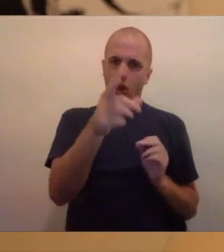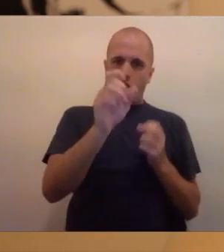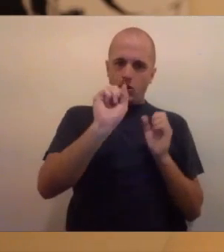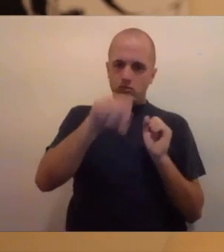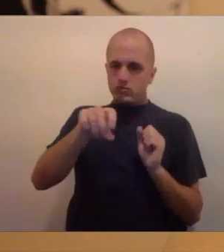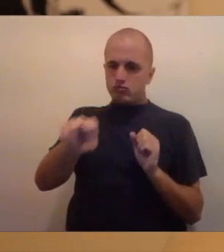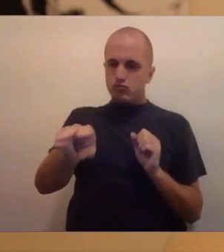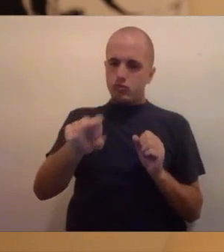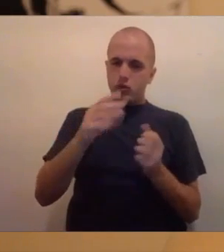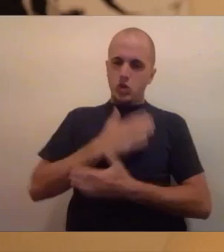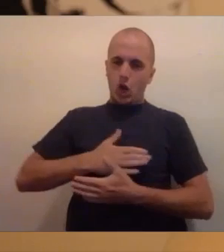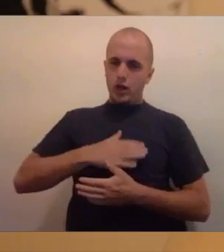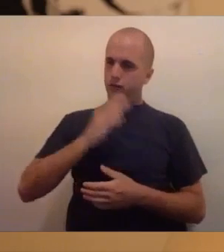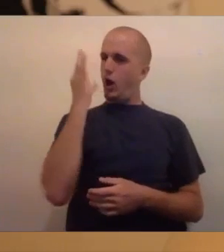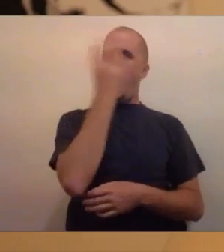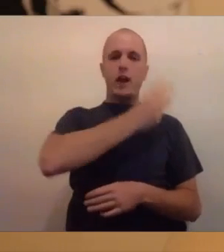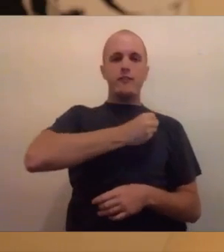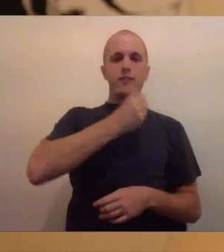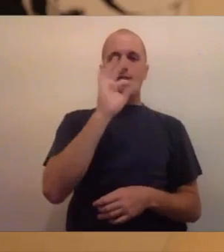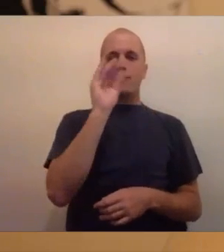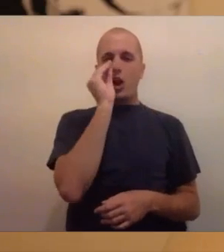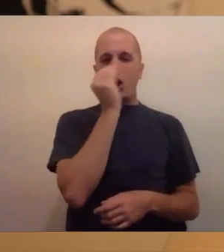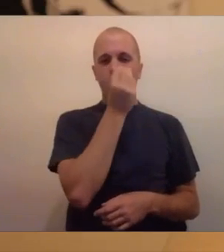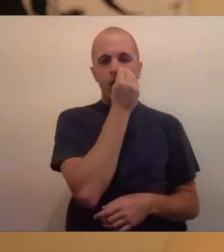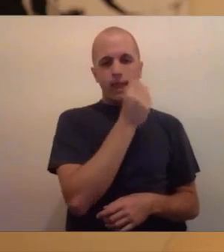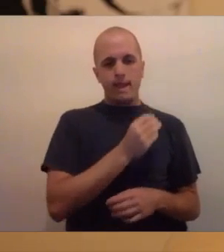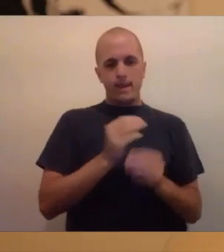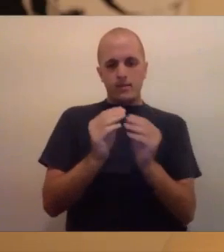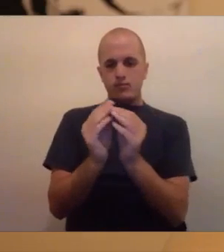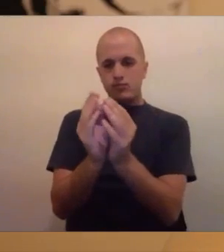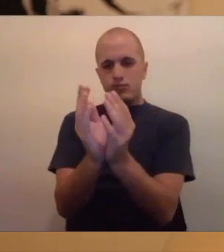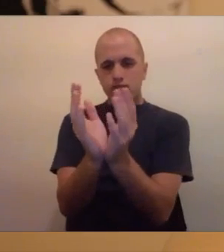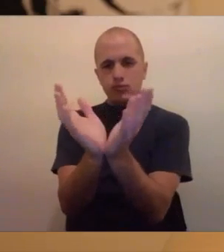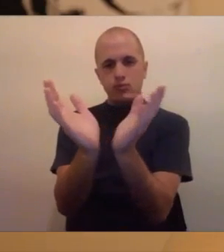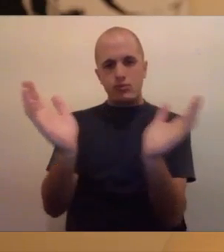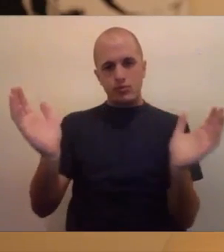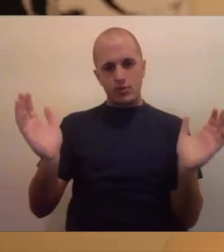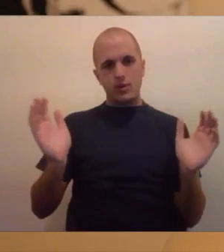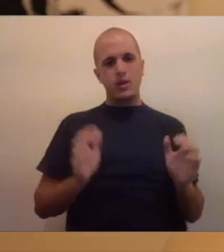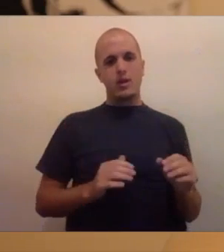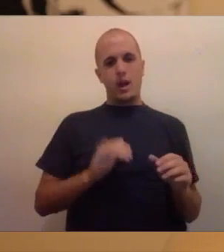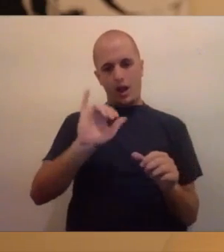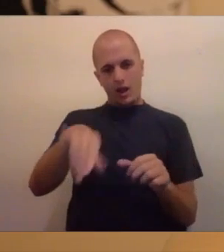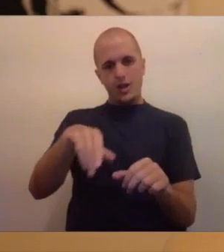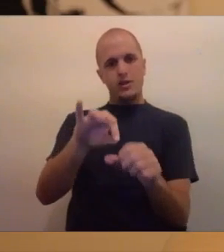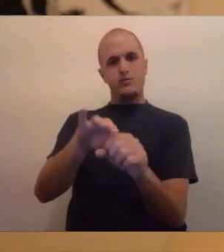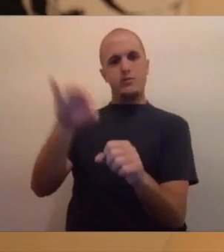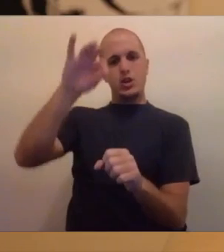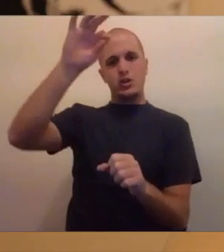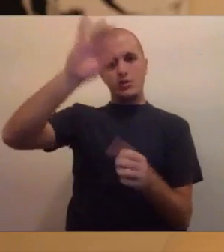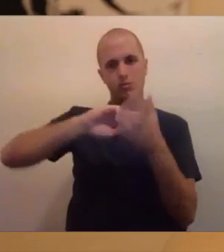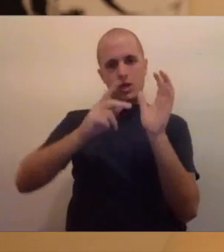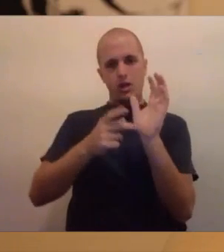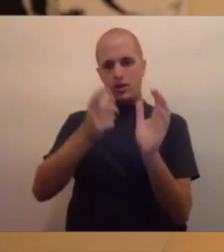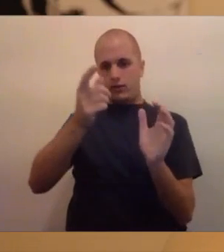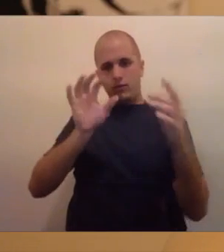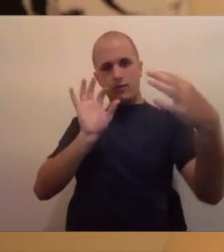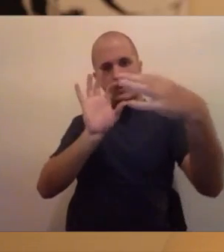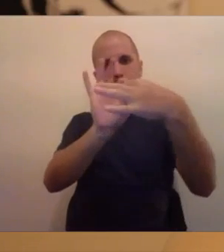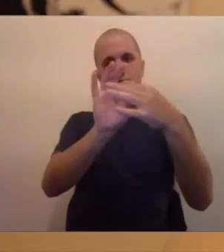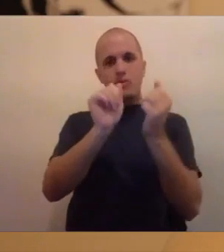Nature gave you, and you can watch the beauty of the flowers, the blossoms. That is